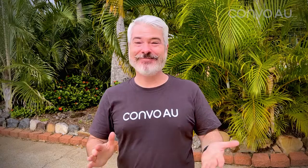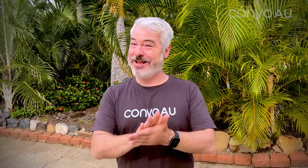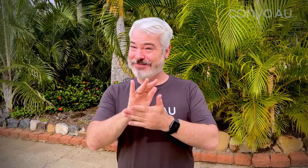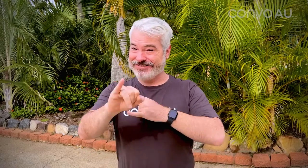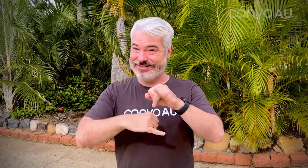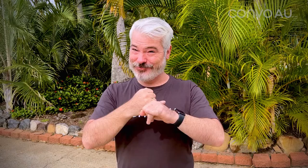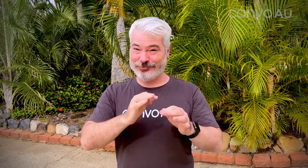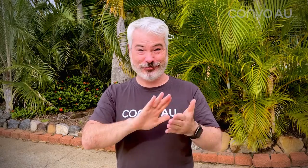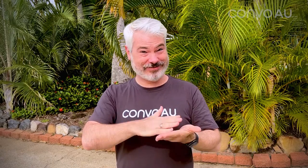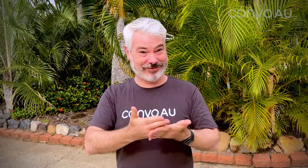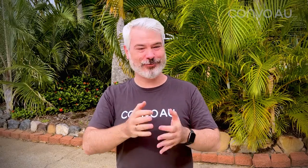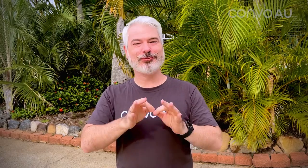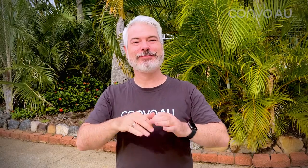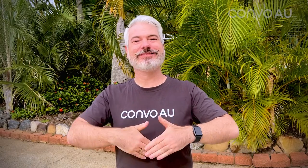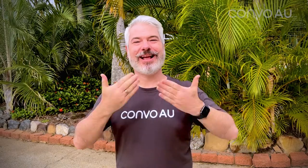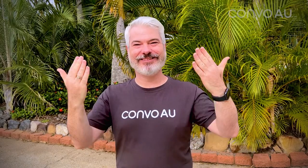Happy International Translation/Interpreters Day!